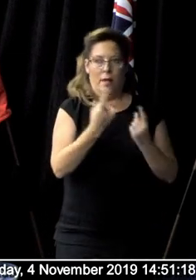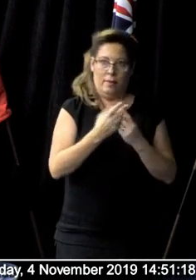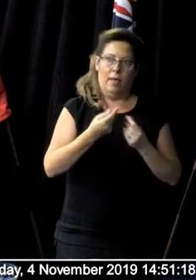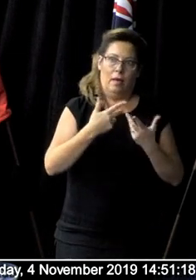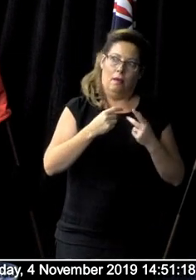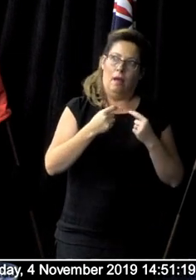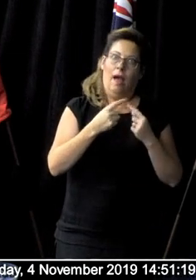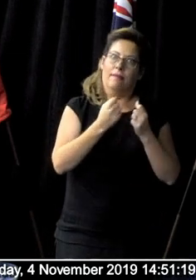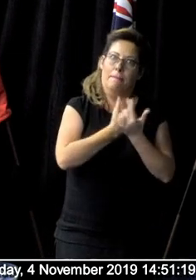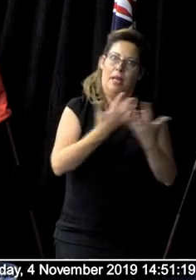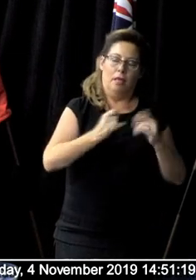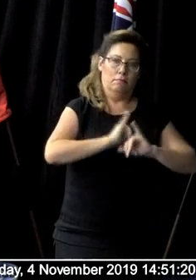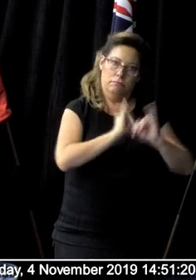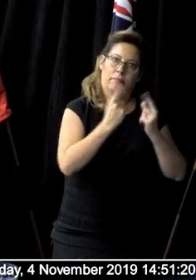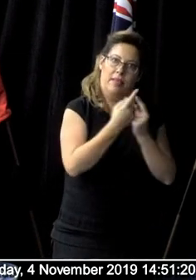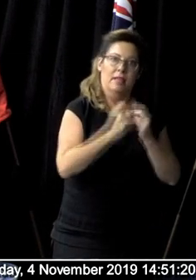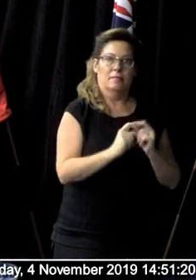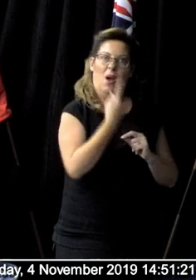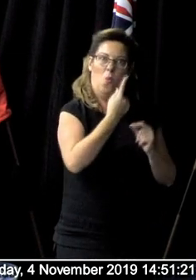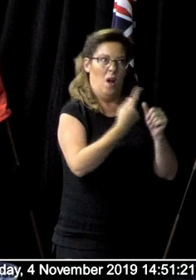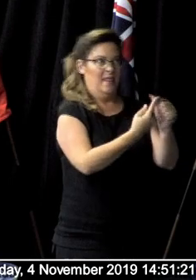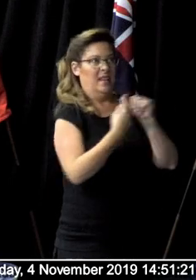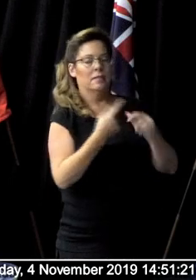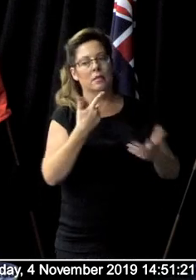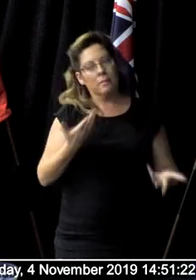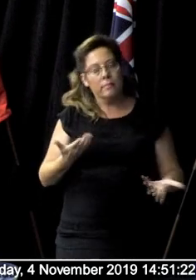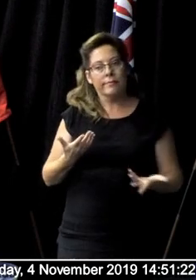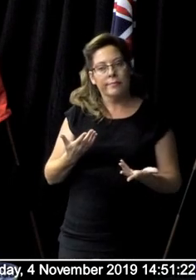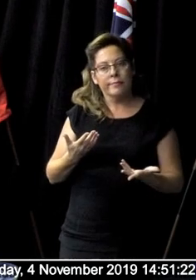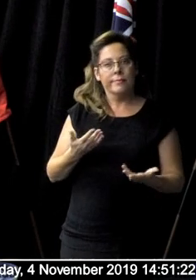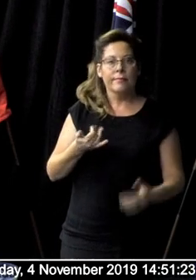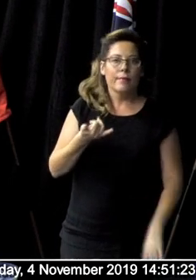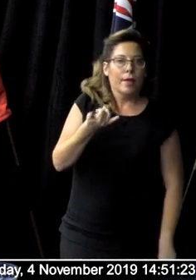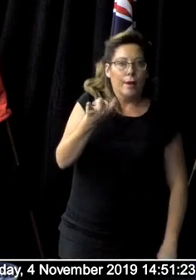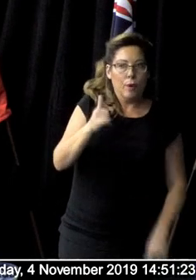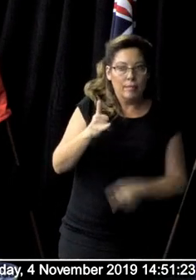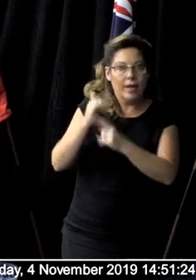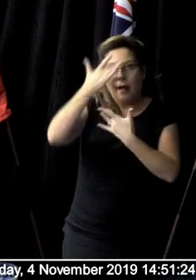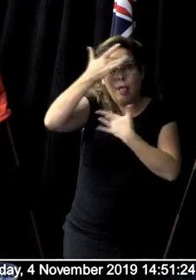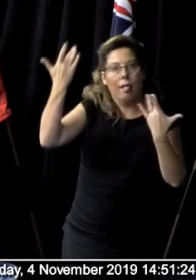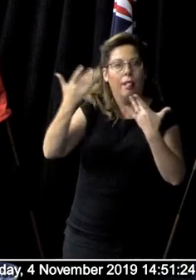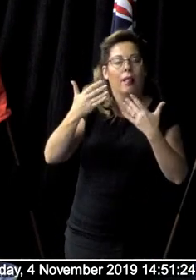that were said to her, was that he probably didn’t even know that he had been hit.